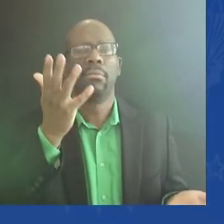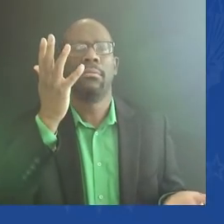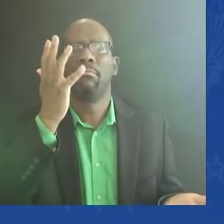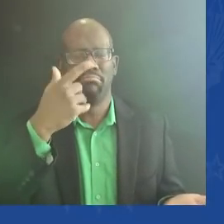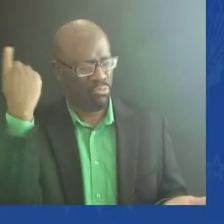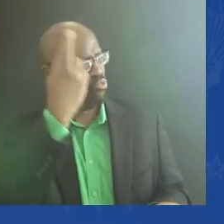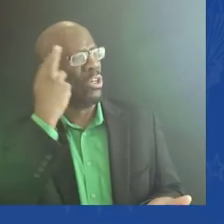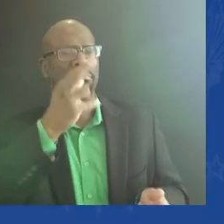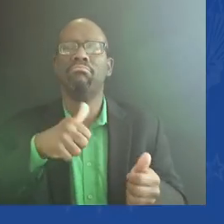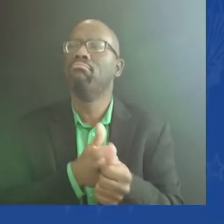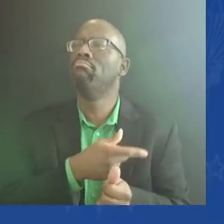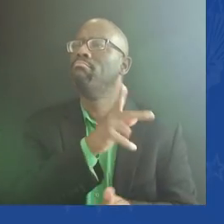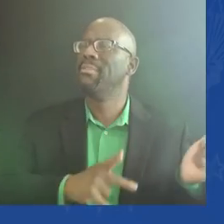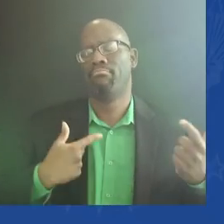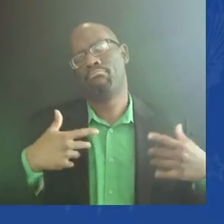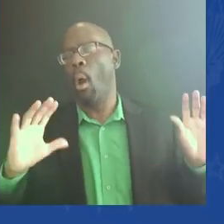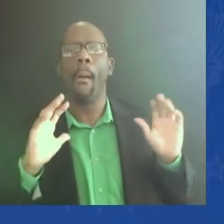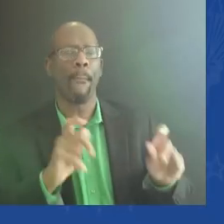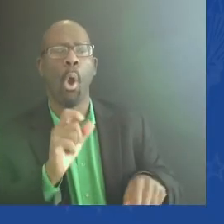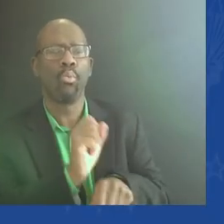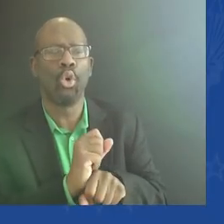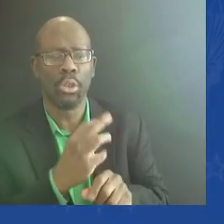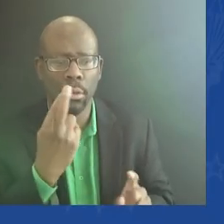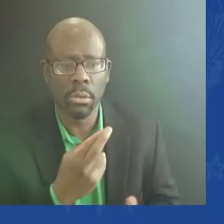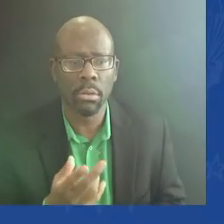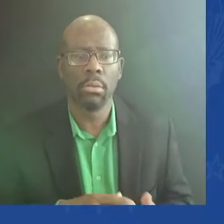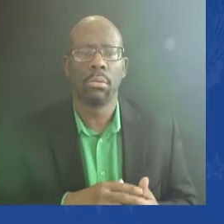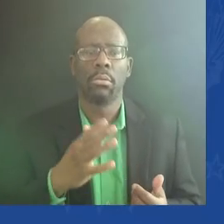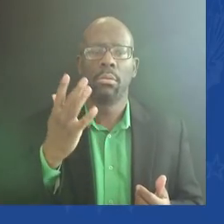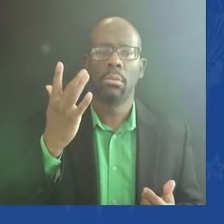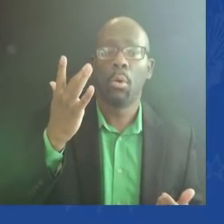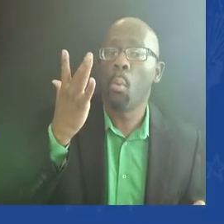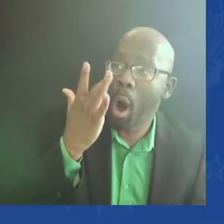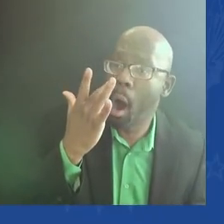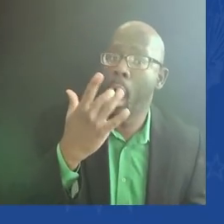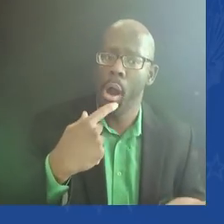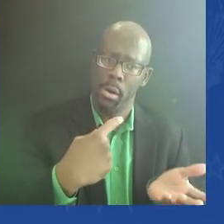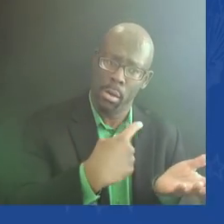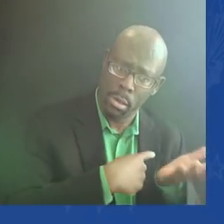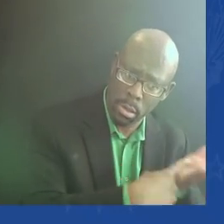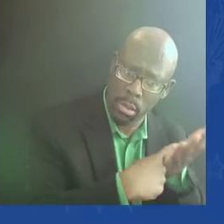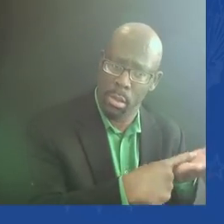and they move from one job to another. That's one of the reasons why. A lot of people don't want to continue to do the job